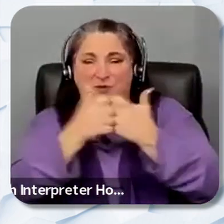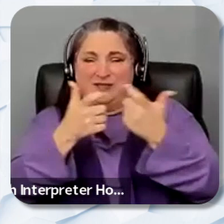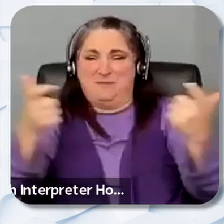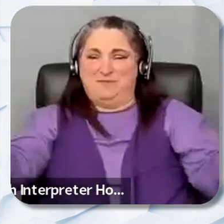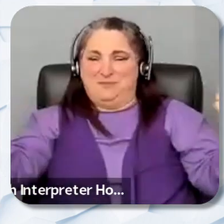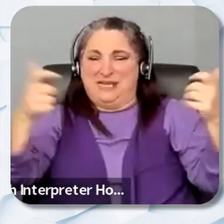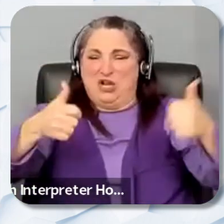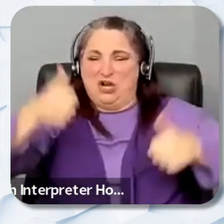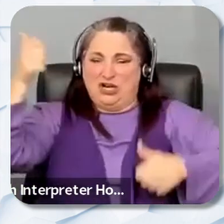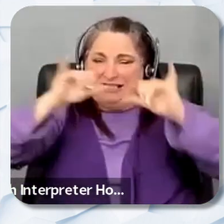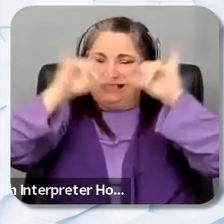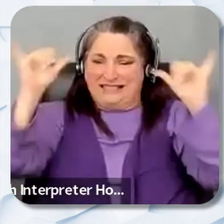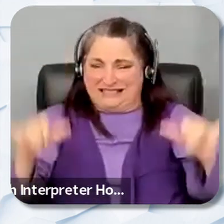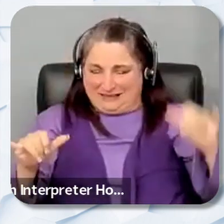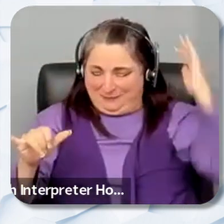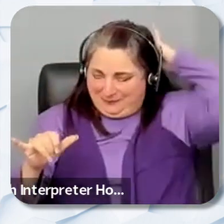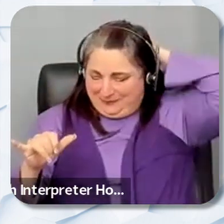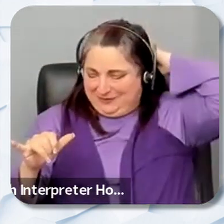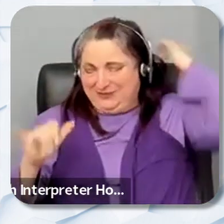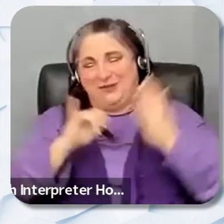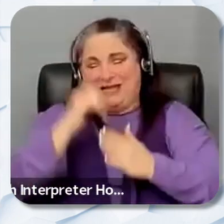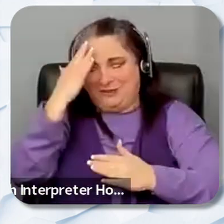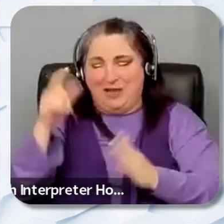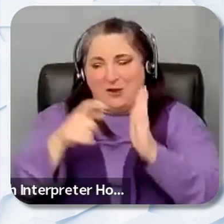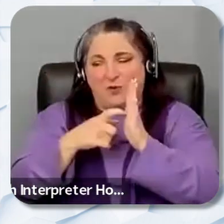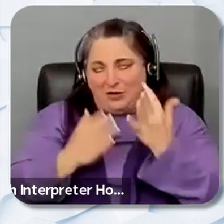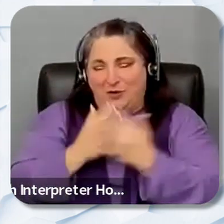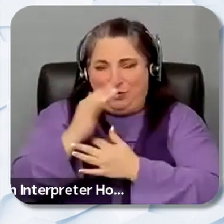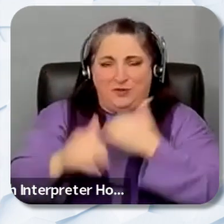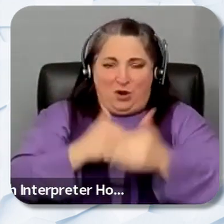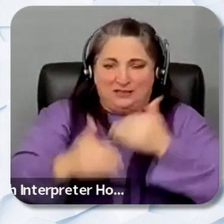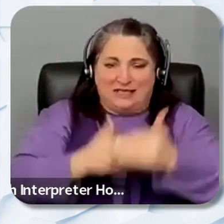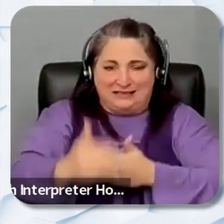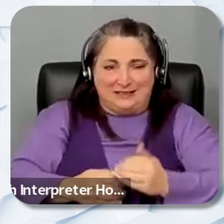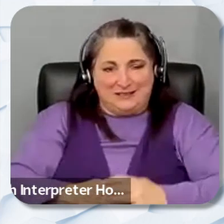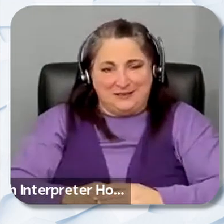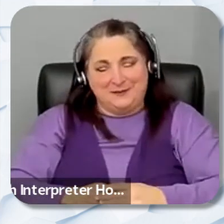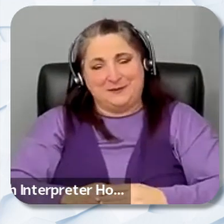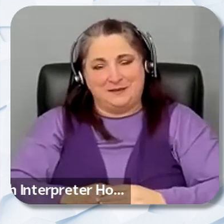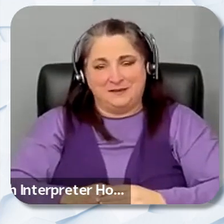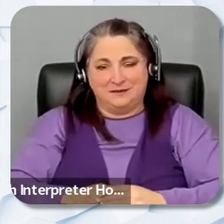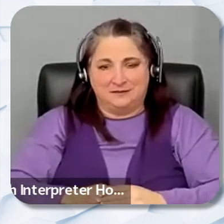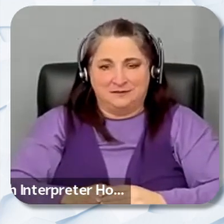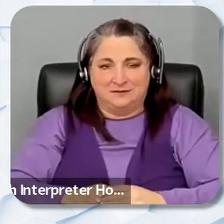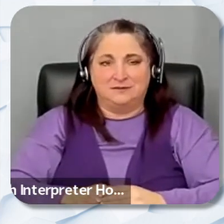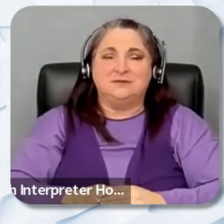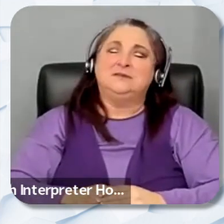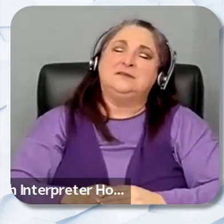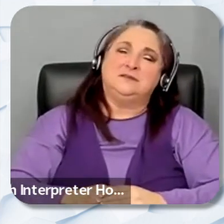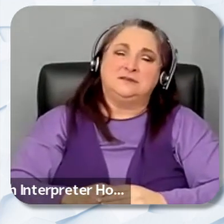So that's why they are required to go through this process. "Where can we find definitions